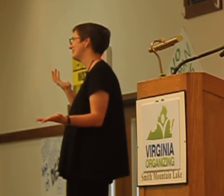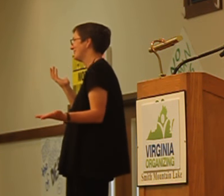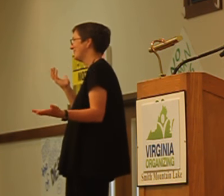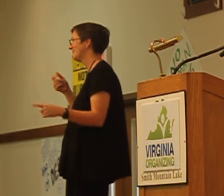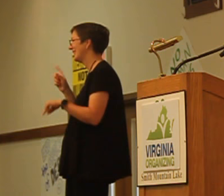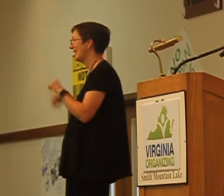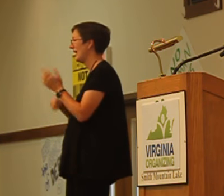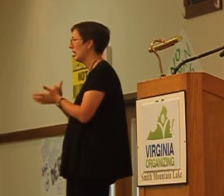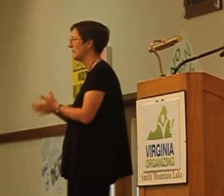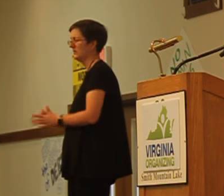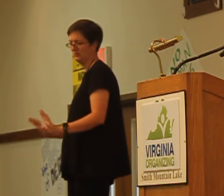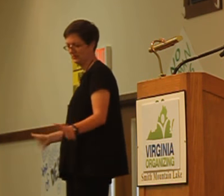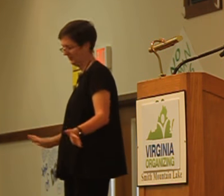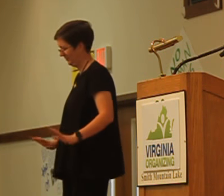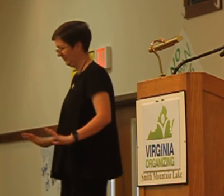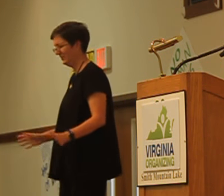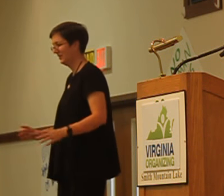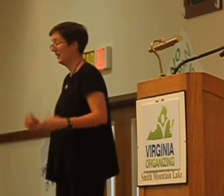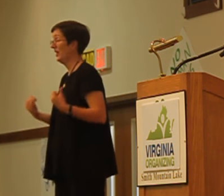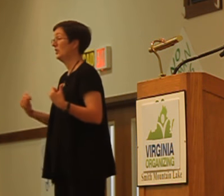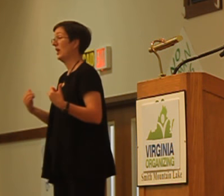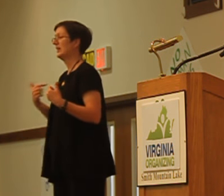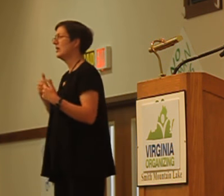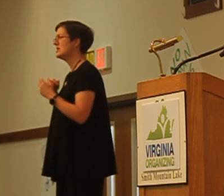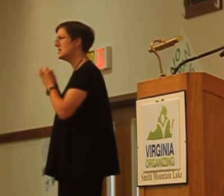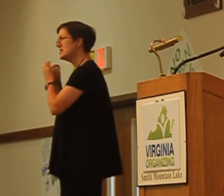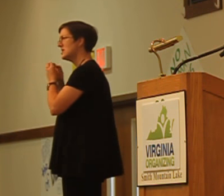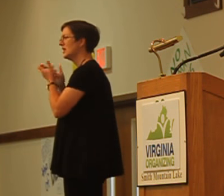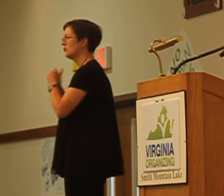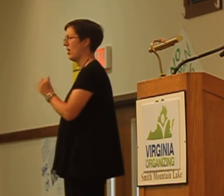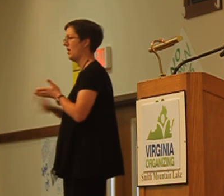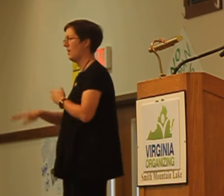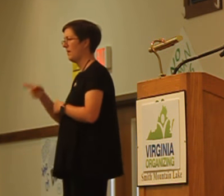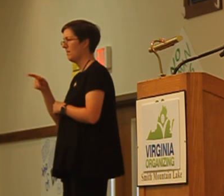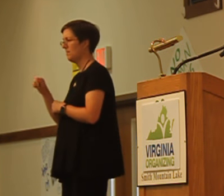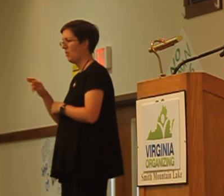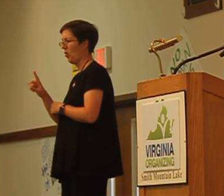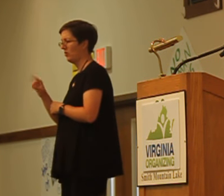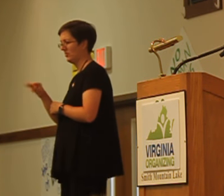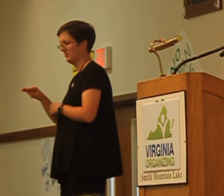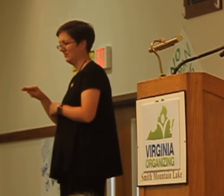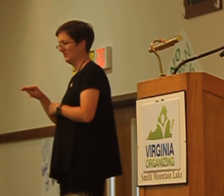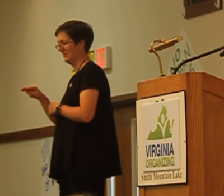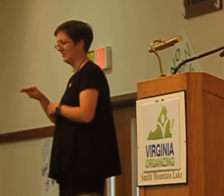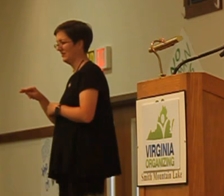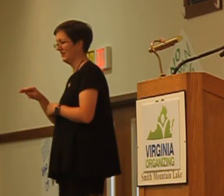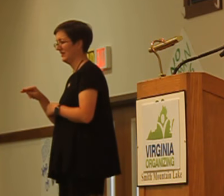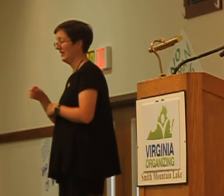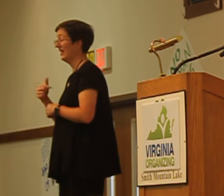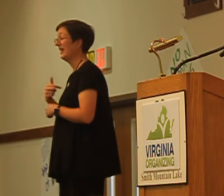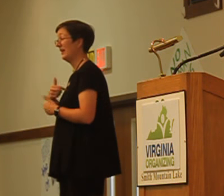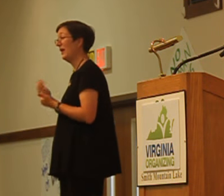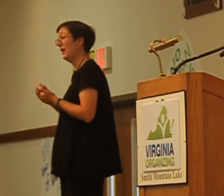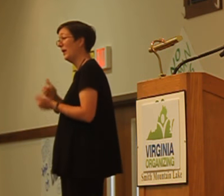Right now I'm working on getting my pardon. Even though I'm almost 65,